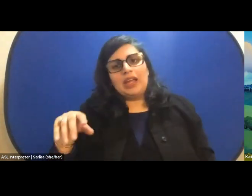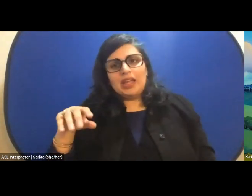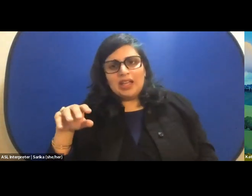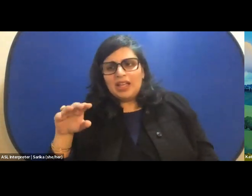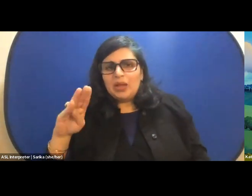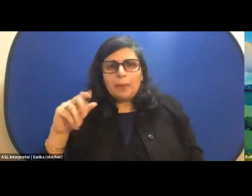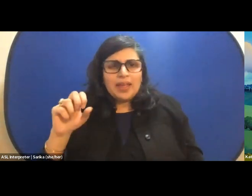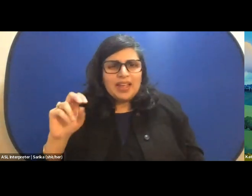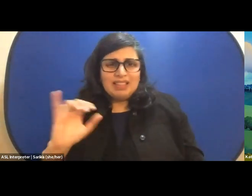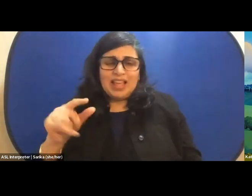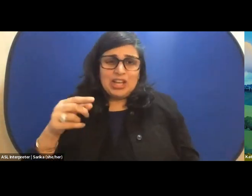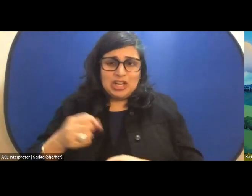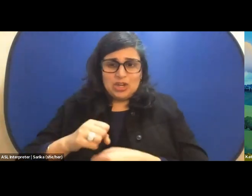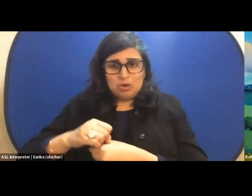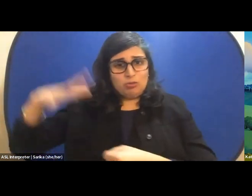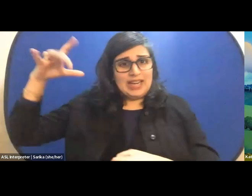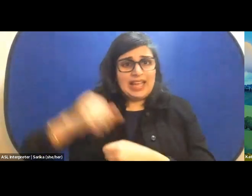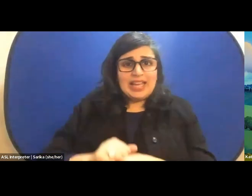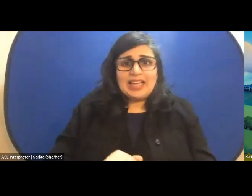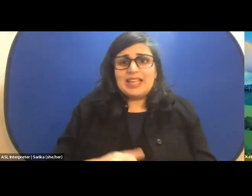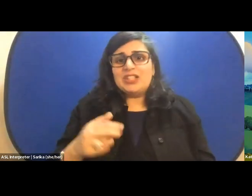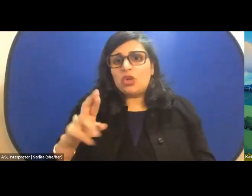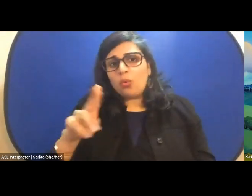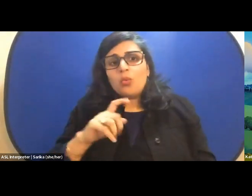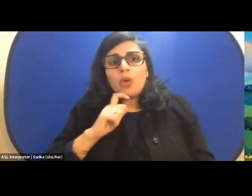Portland police relied on